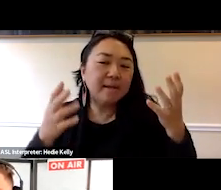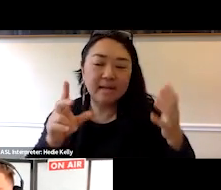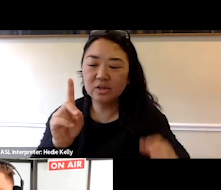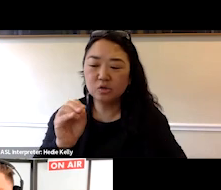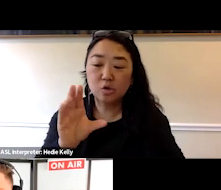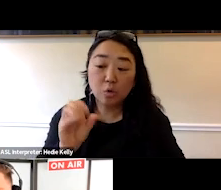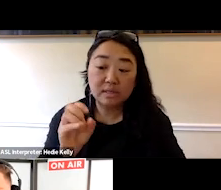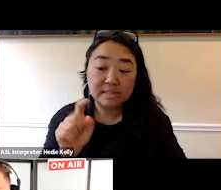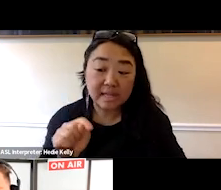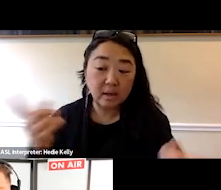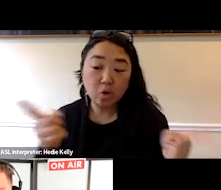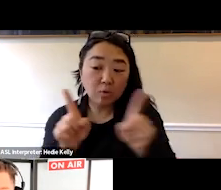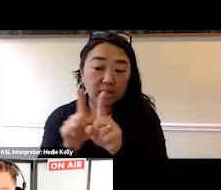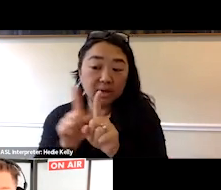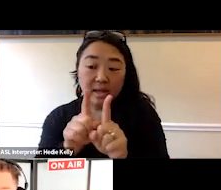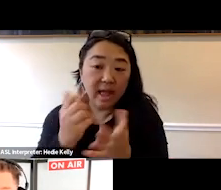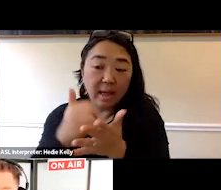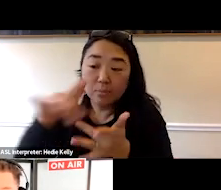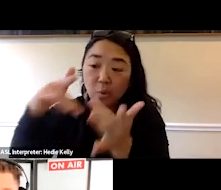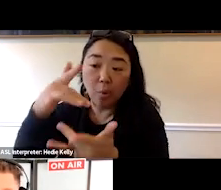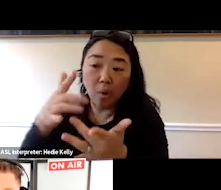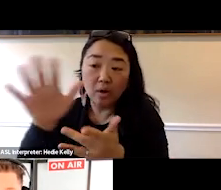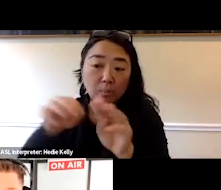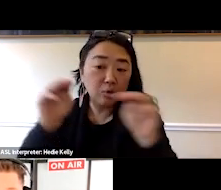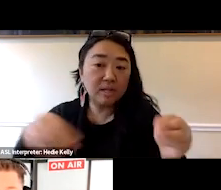Can you dive up, like divvy up your collection,